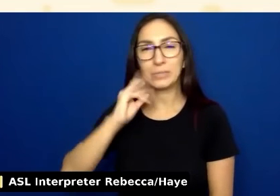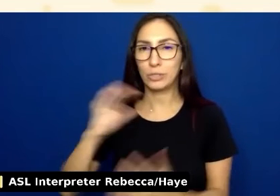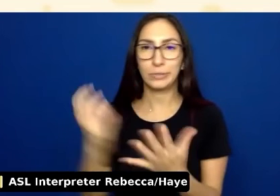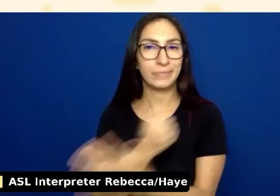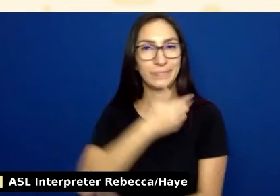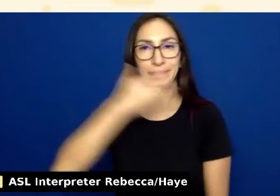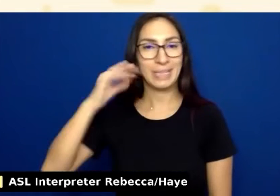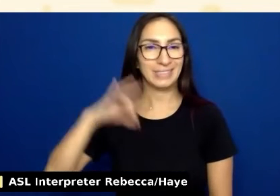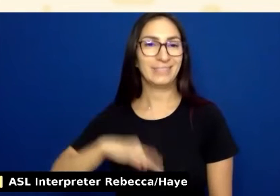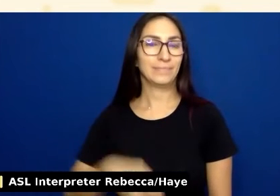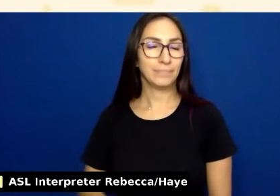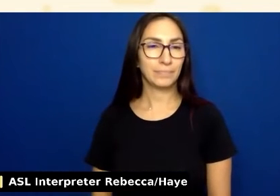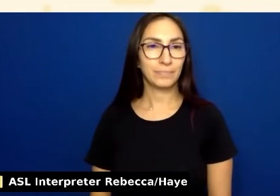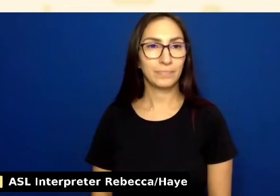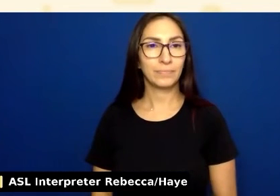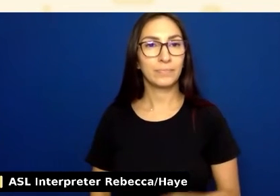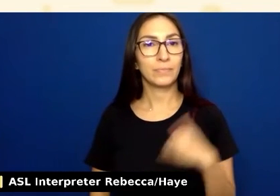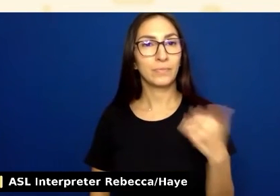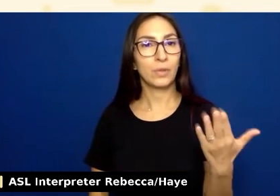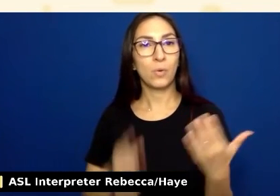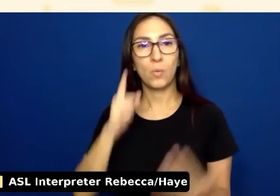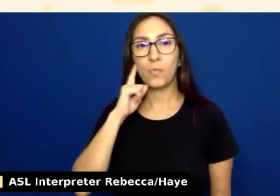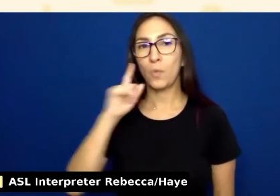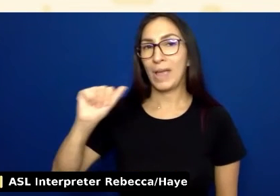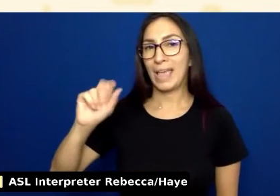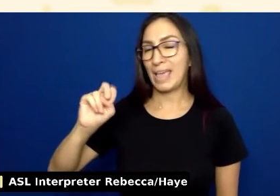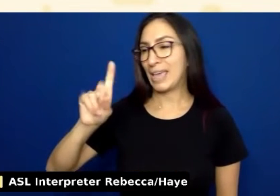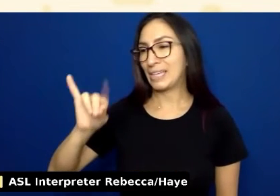With the ANDI bookmarklet, you can perform a look for keyboard errors.